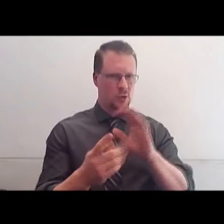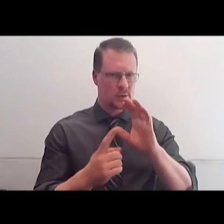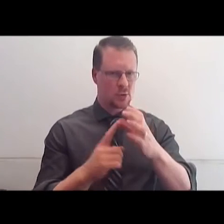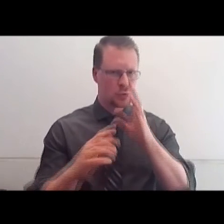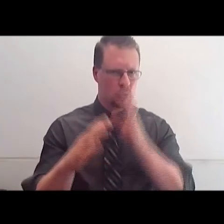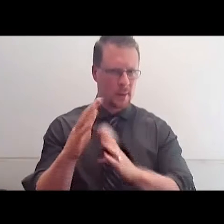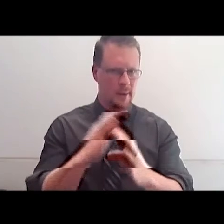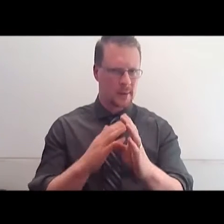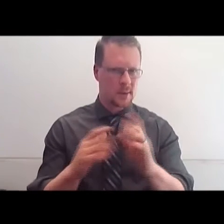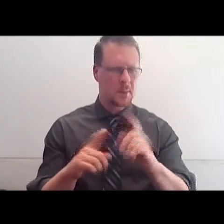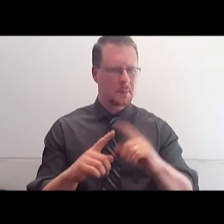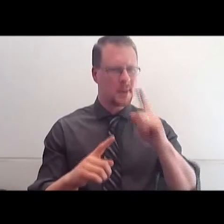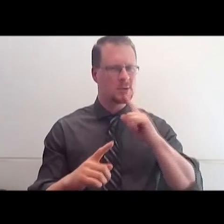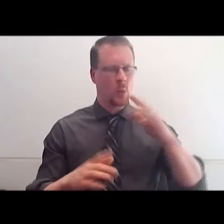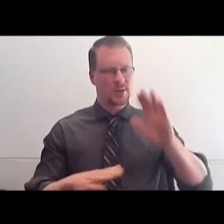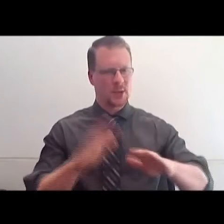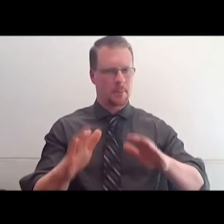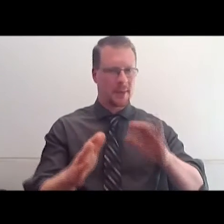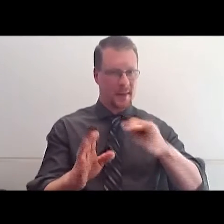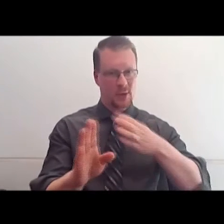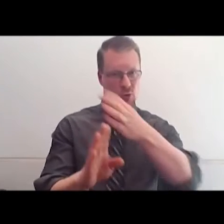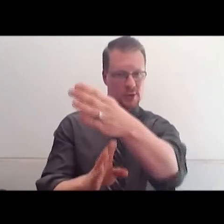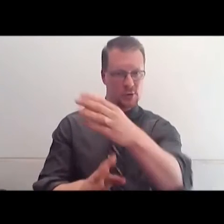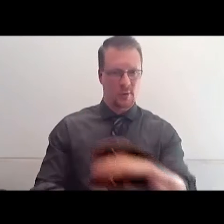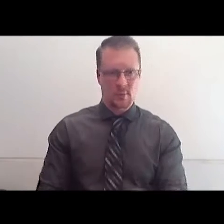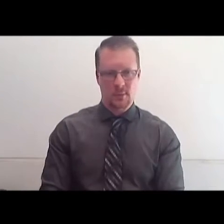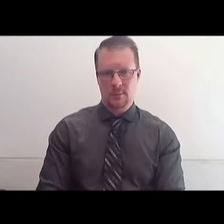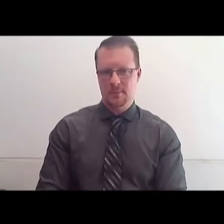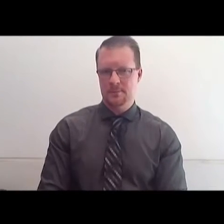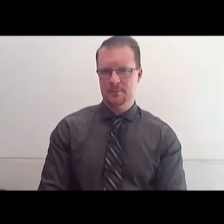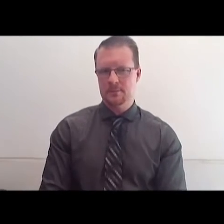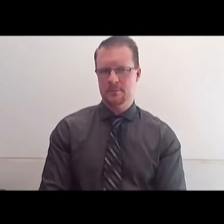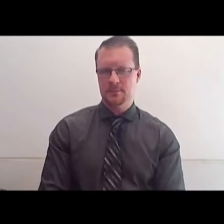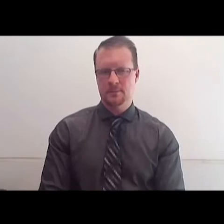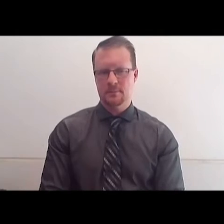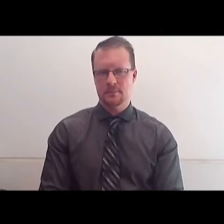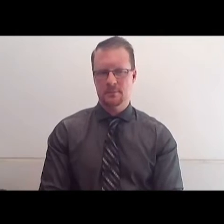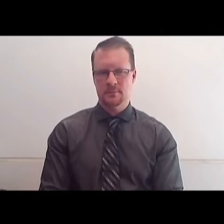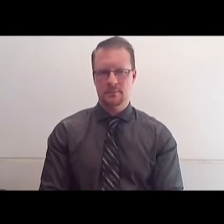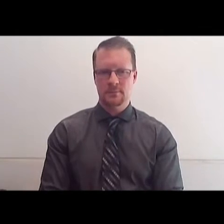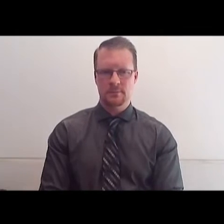This is not specific to address cultural humility, but it's one step on that trajectory.